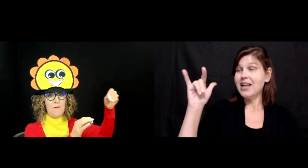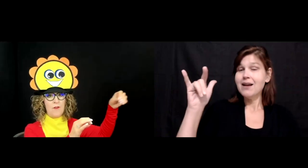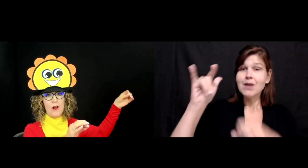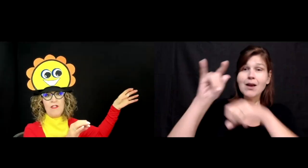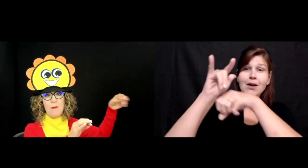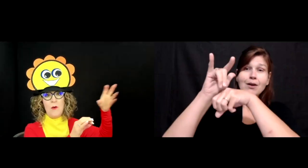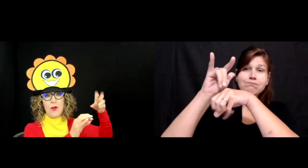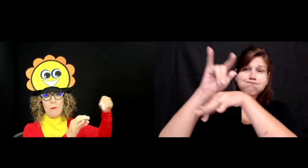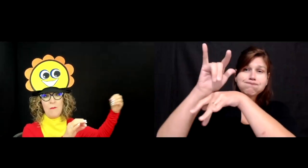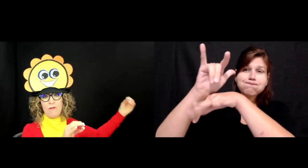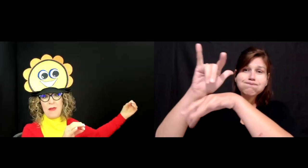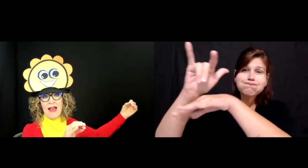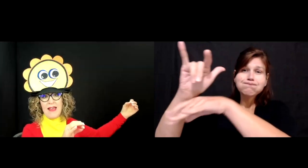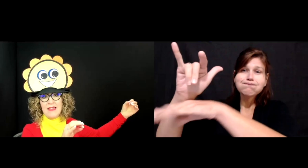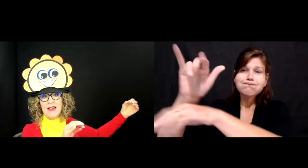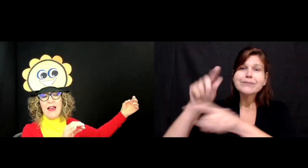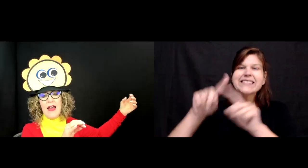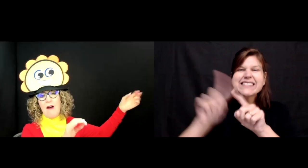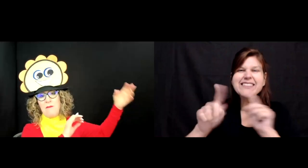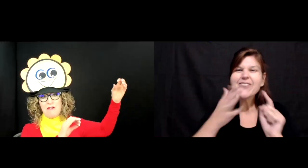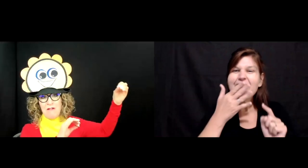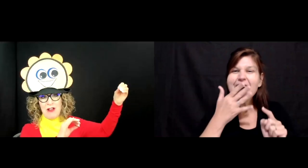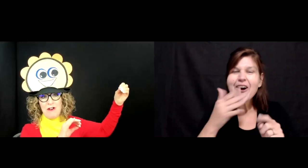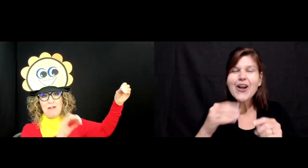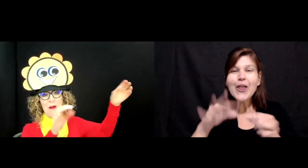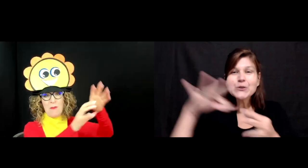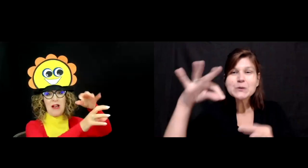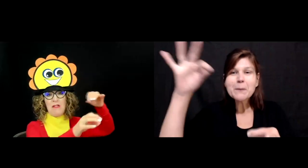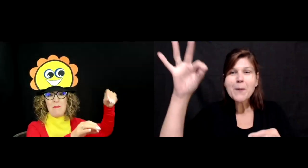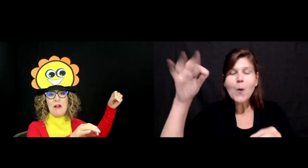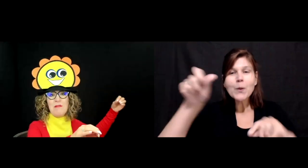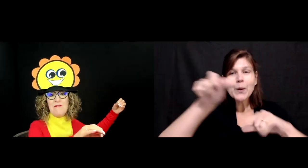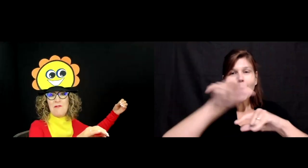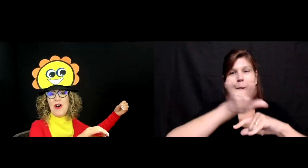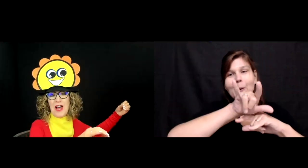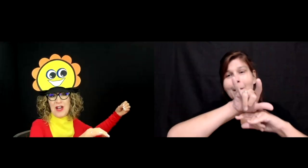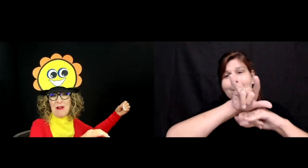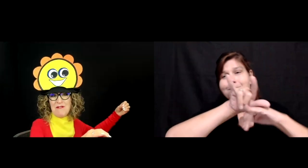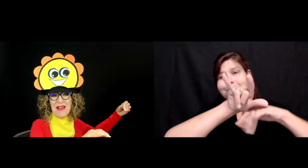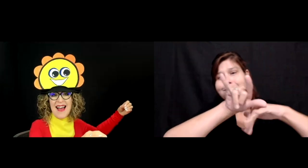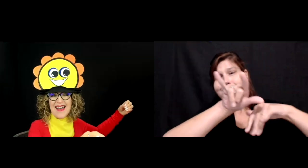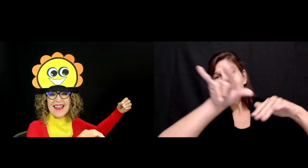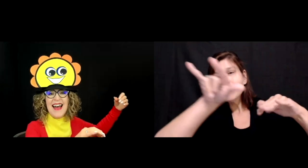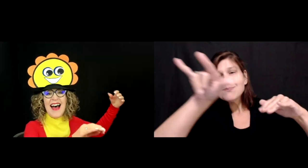of colored smoke coming from behind. Oh, I'm sure it's not really called smoke, but you know, there's plumes of color coming from behind.